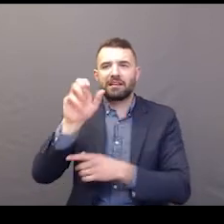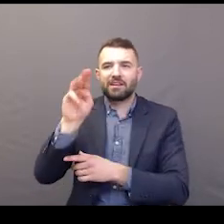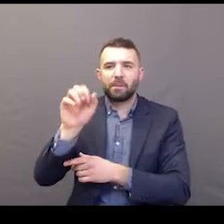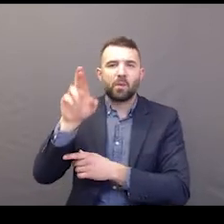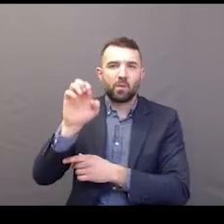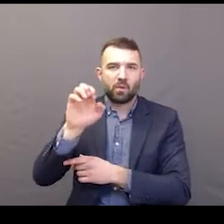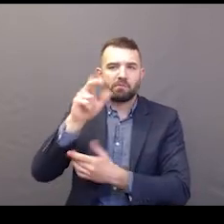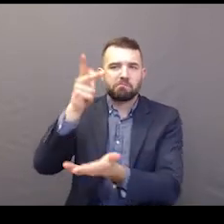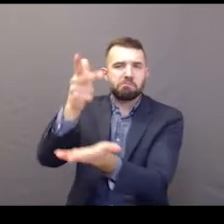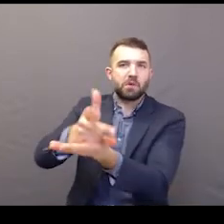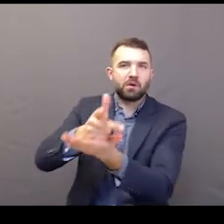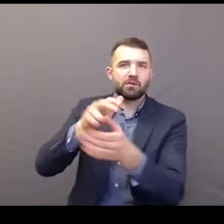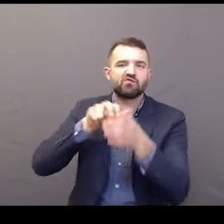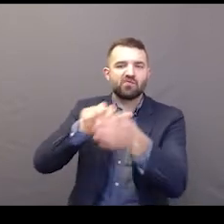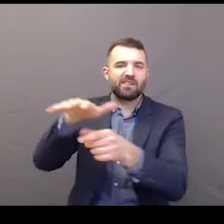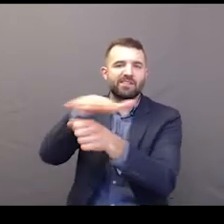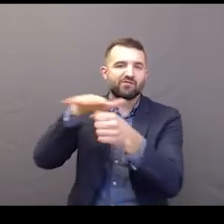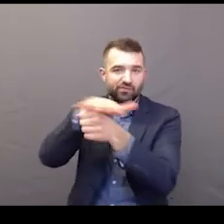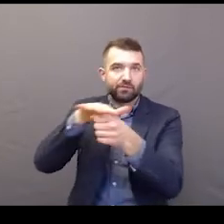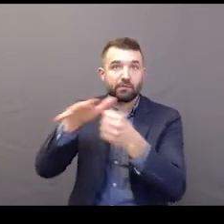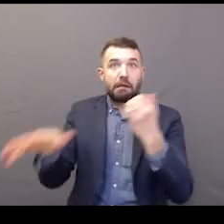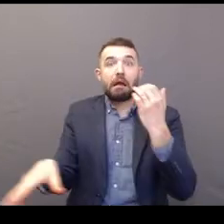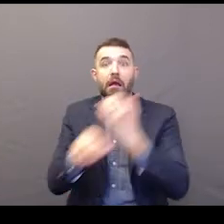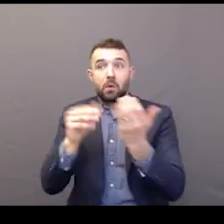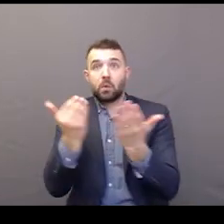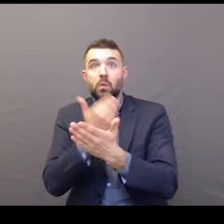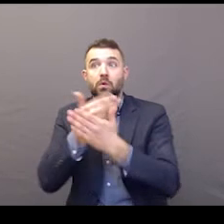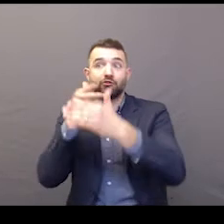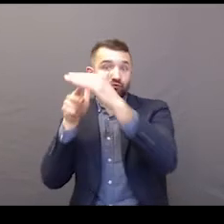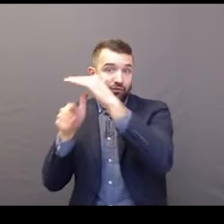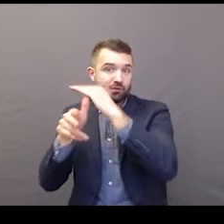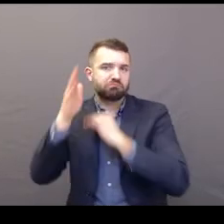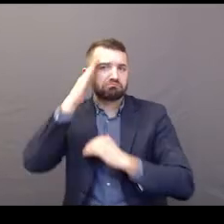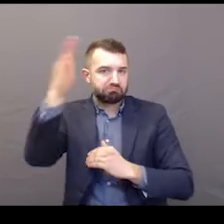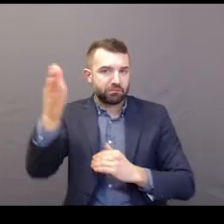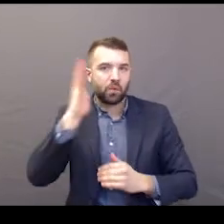We will also be adding a new garage at the Kenmore Park-and-Ride. As I mentioned in my explanation of